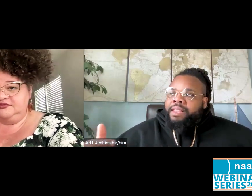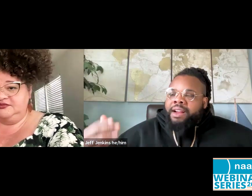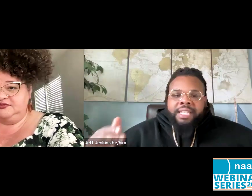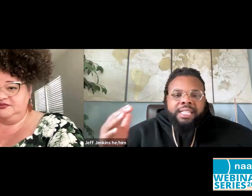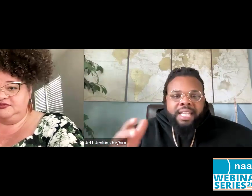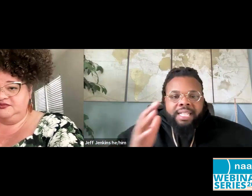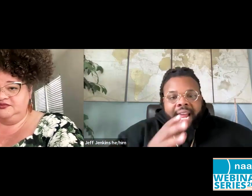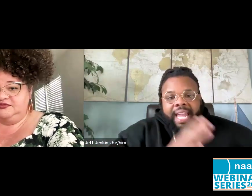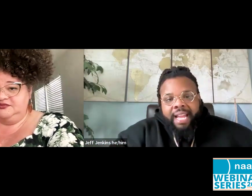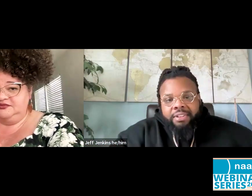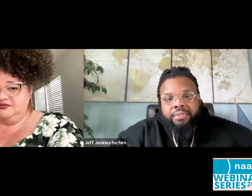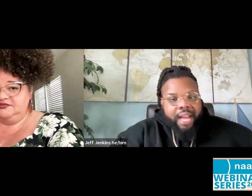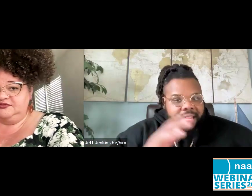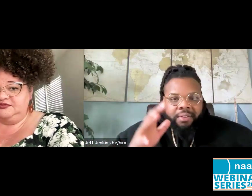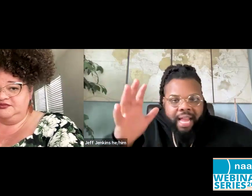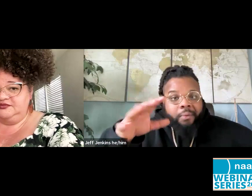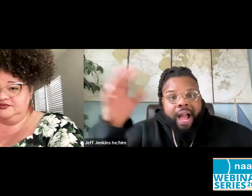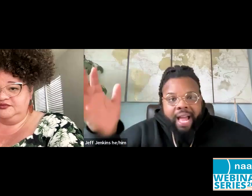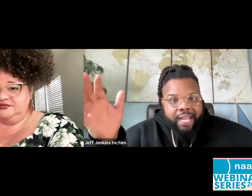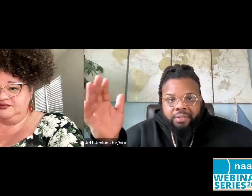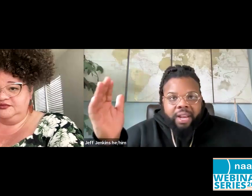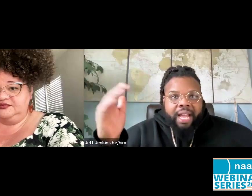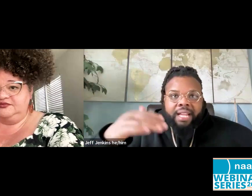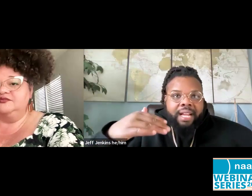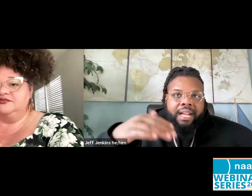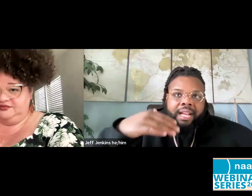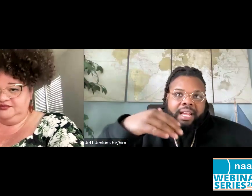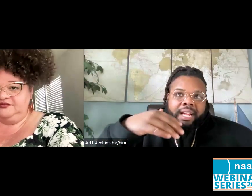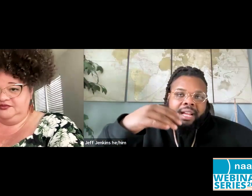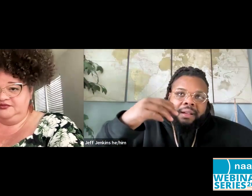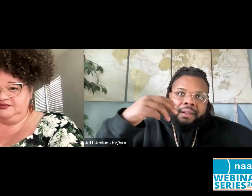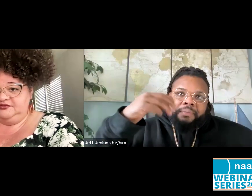there's these things that I can't do, like there was like rides or like